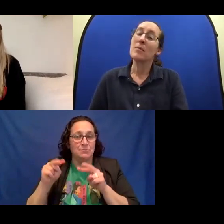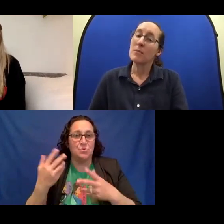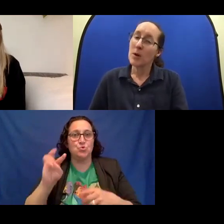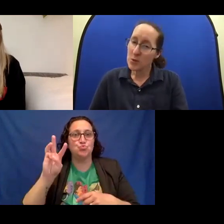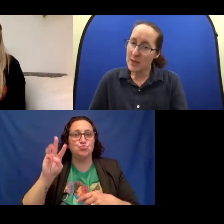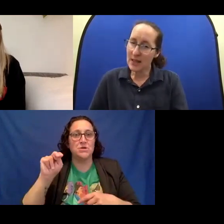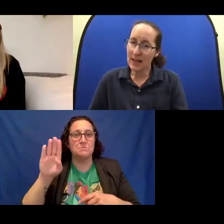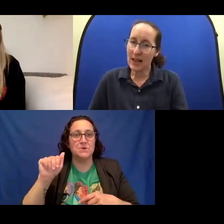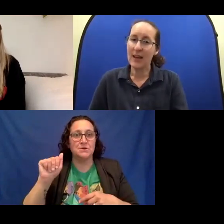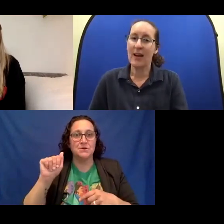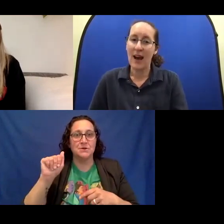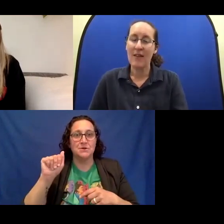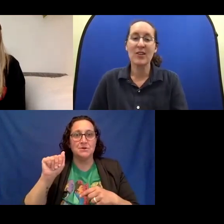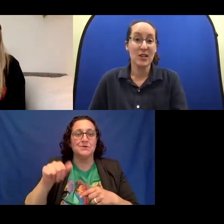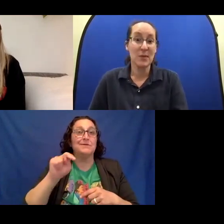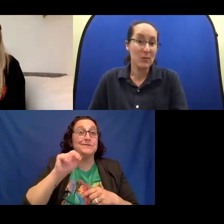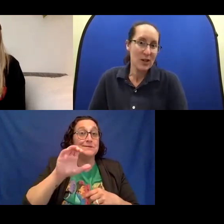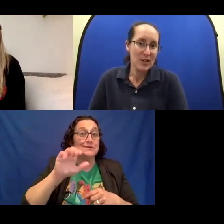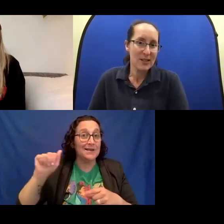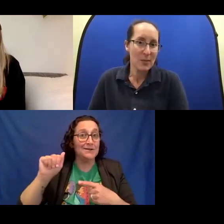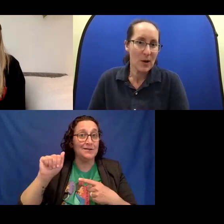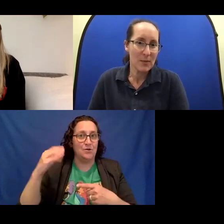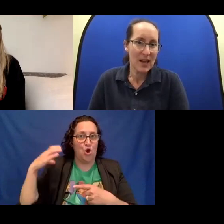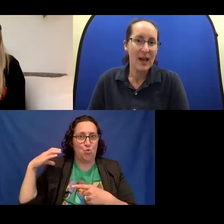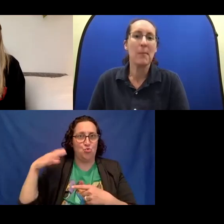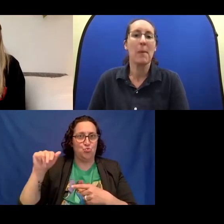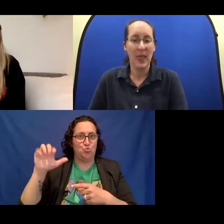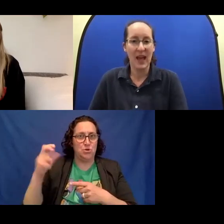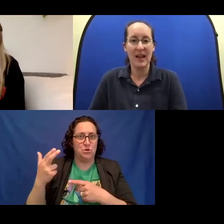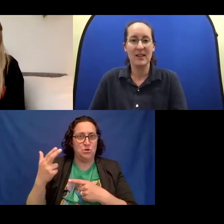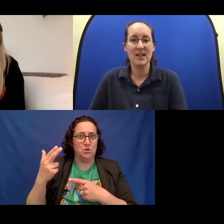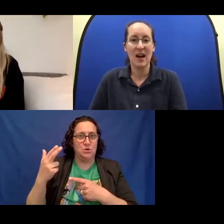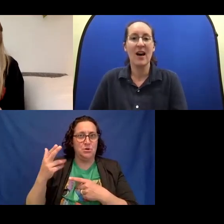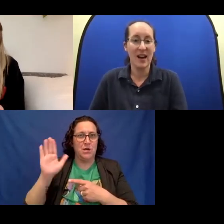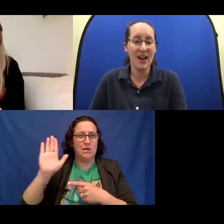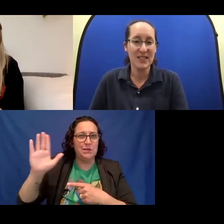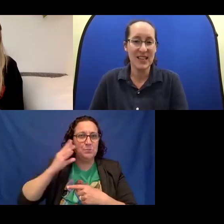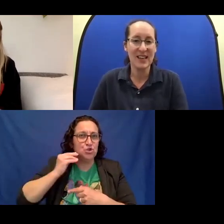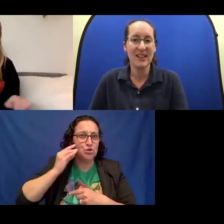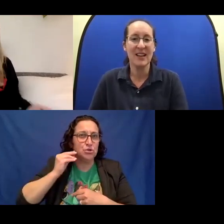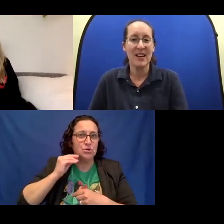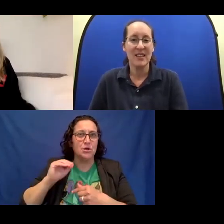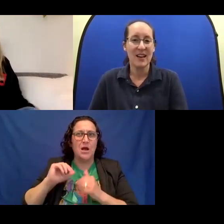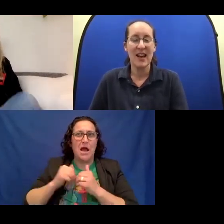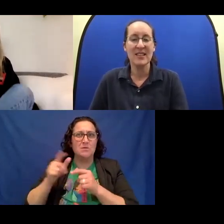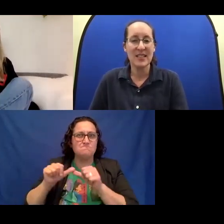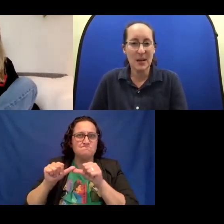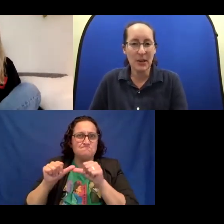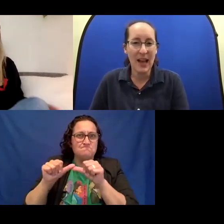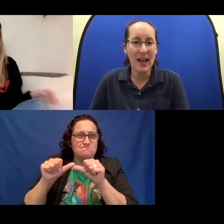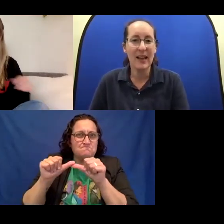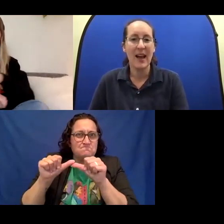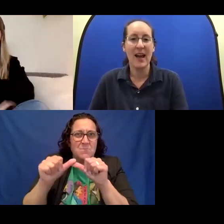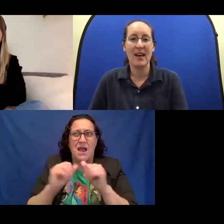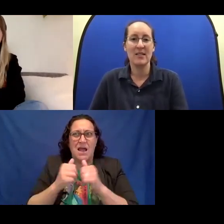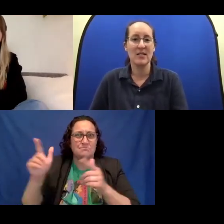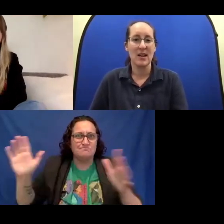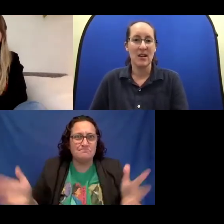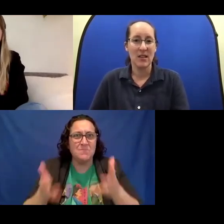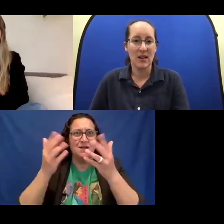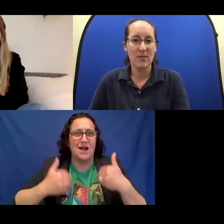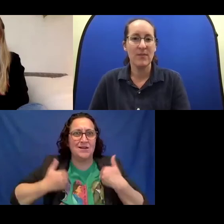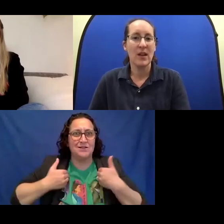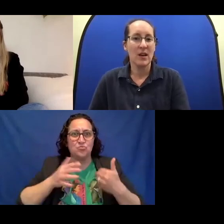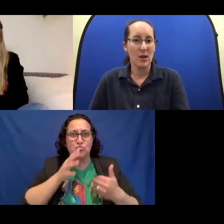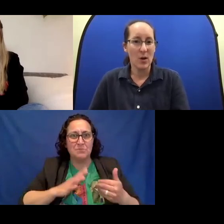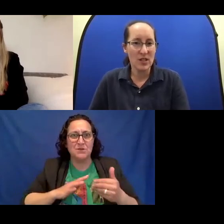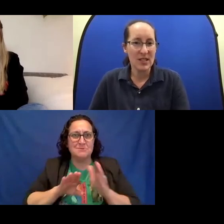Most recently, I've actually been watching the WNBA and I've seen the NCAA and the coaches there how